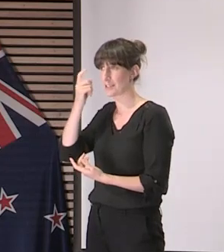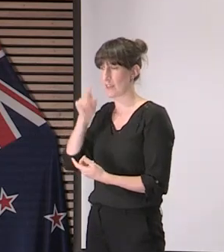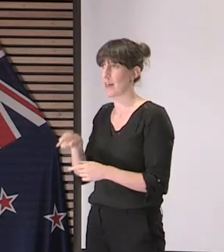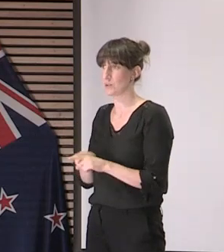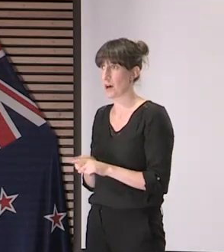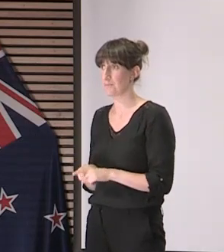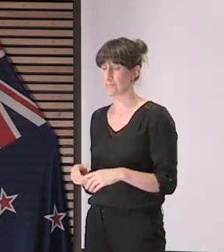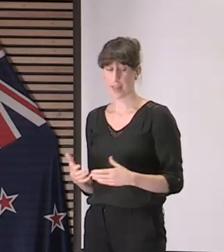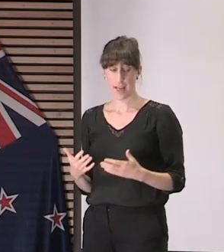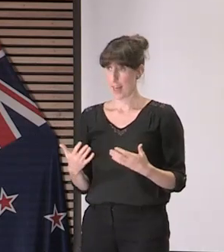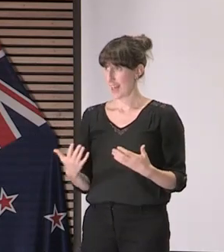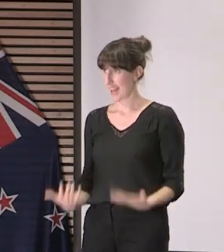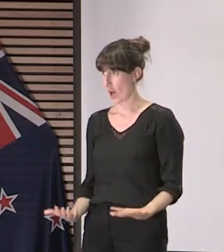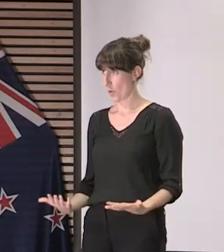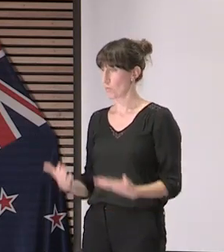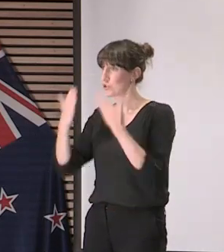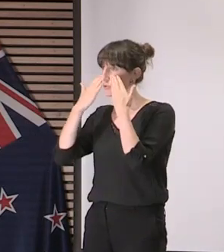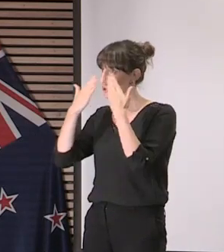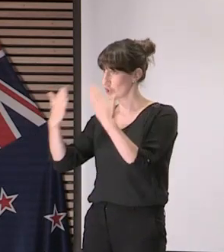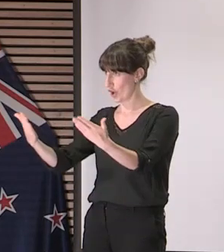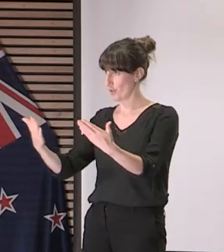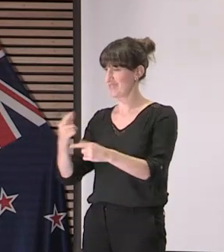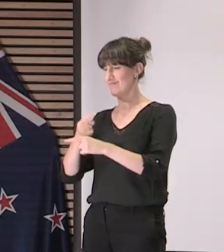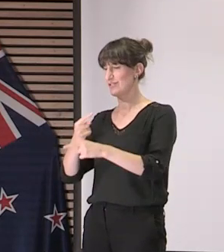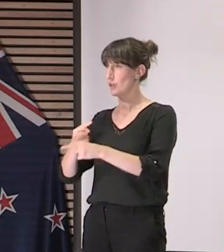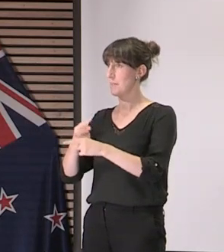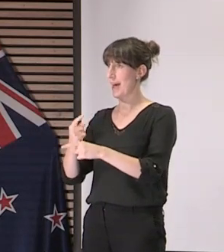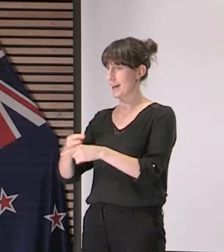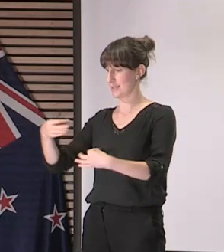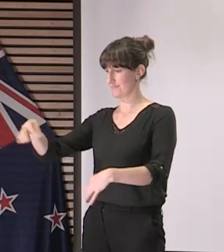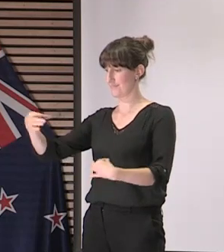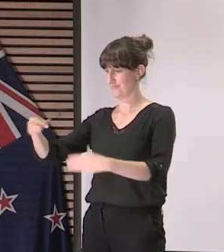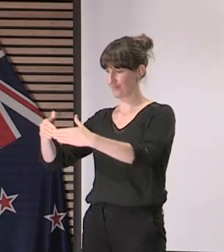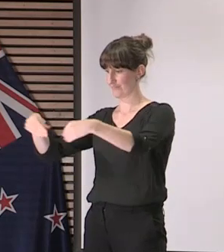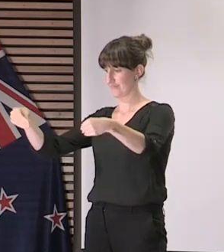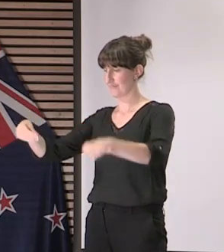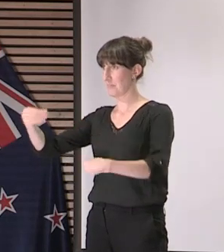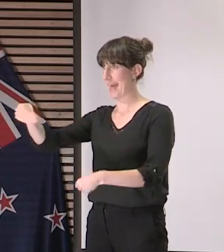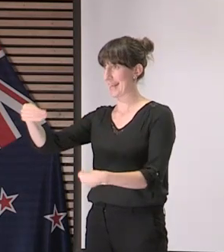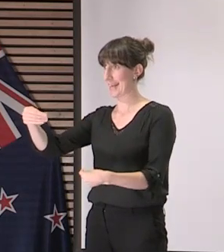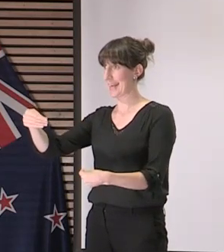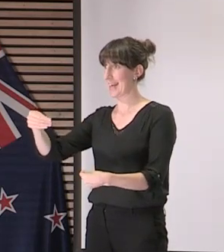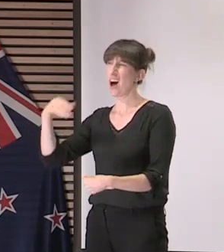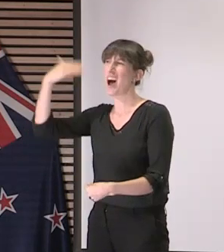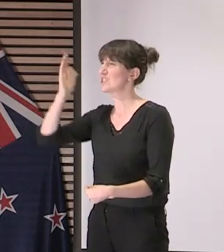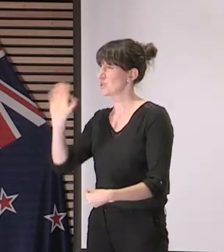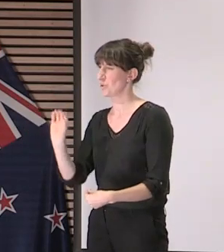role here. Now, I'm happy to talk you through very briefly,